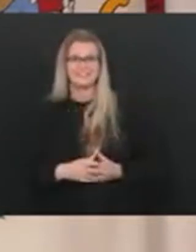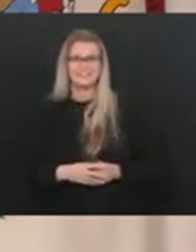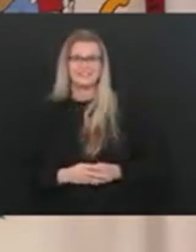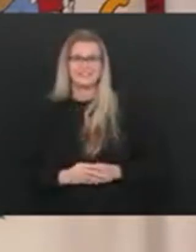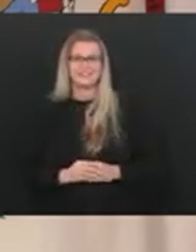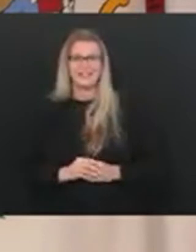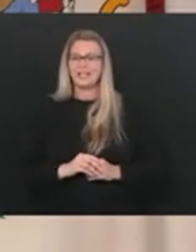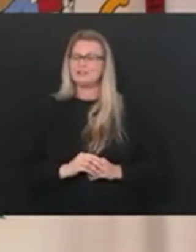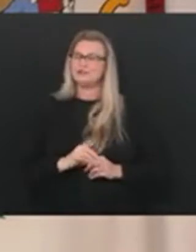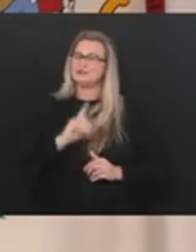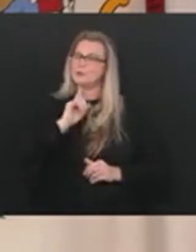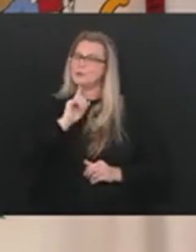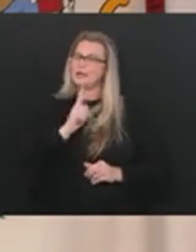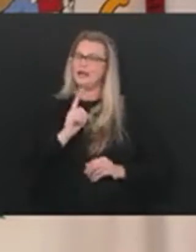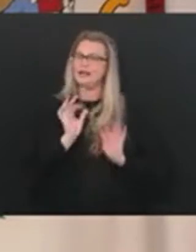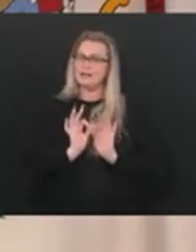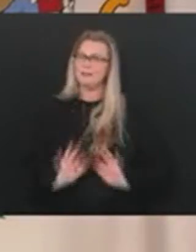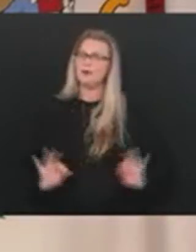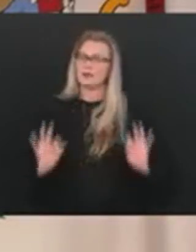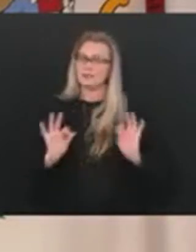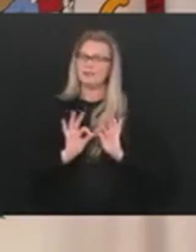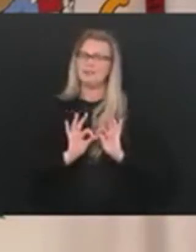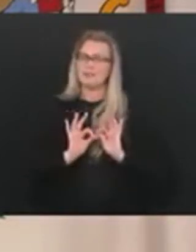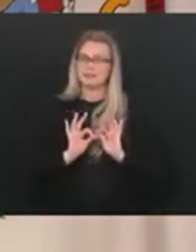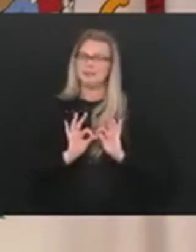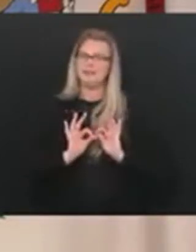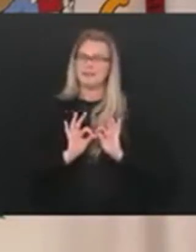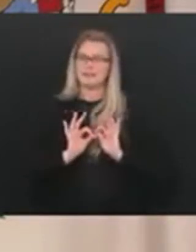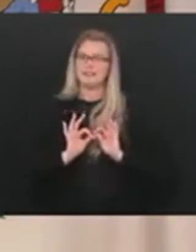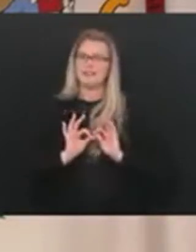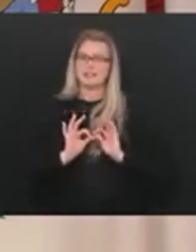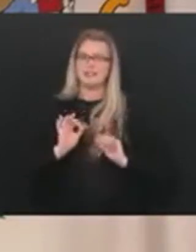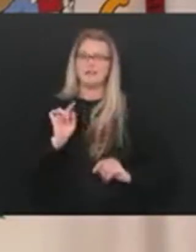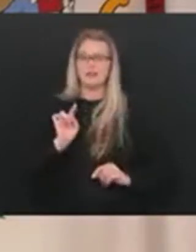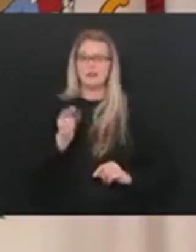YOU.